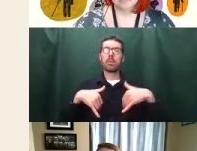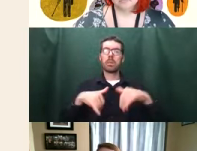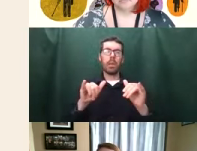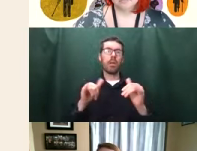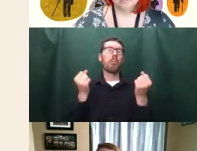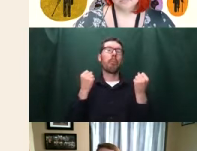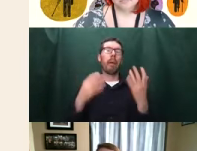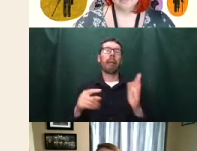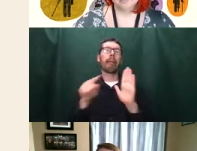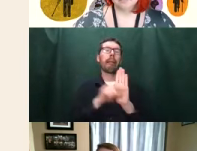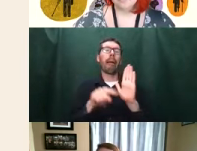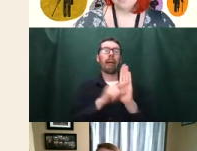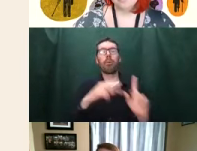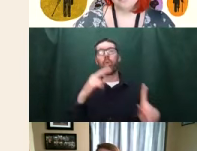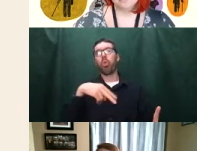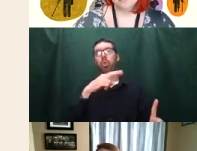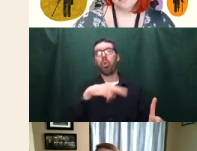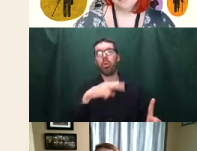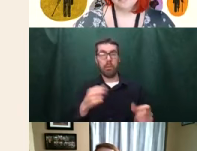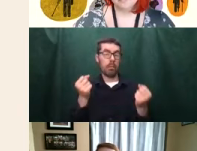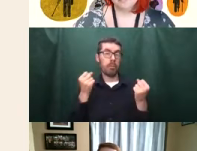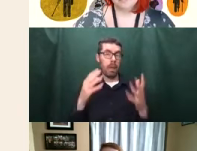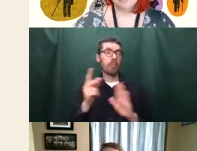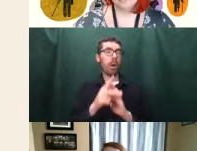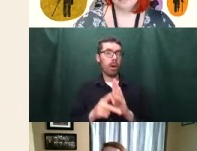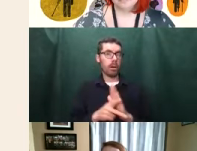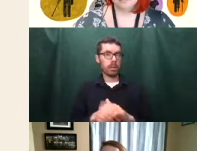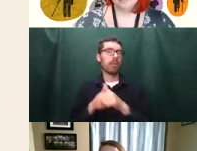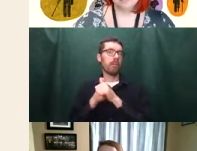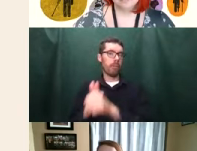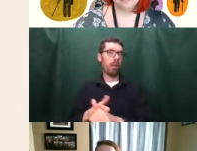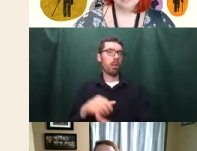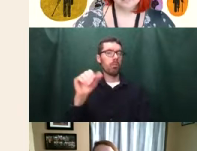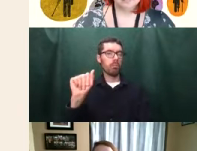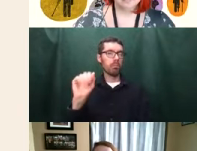based on institutionalized ableism. And when I speak about ableism, I'm talking about the